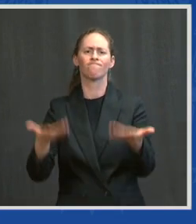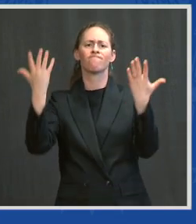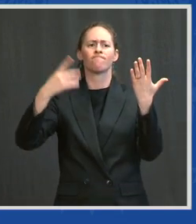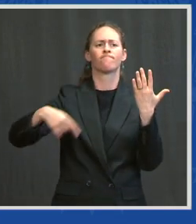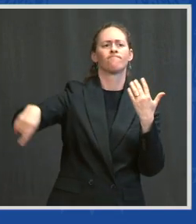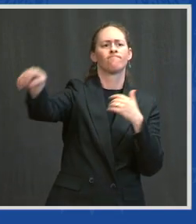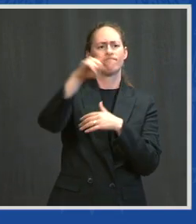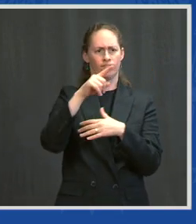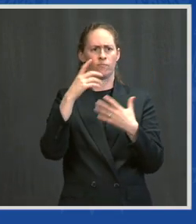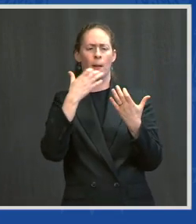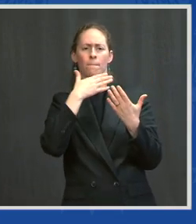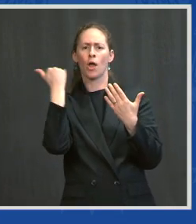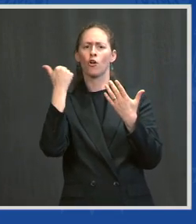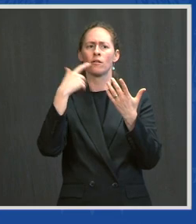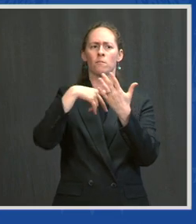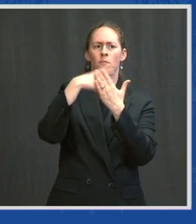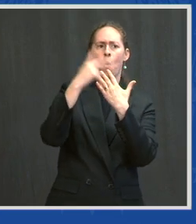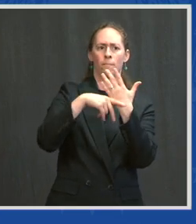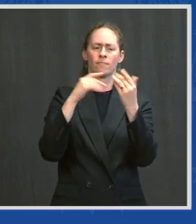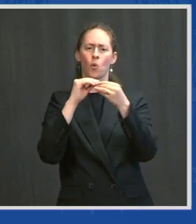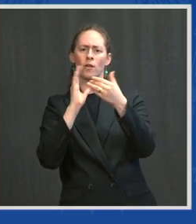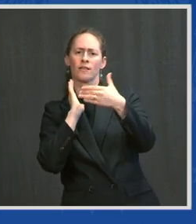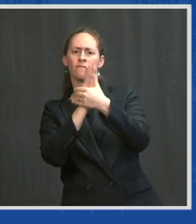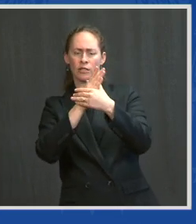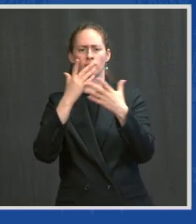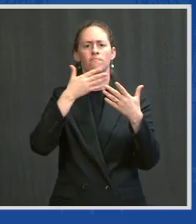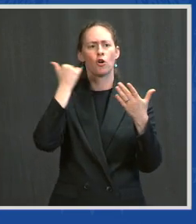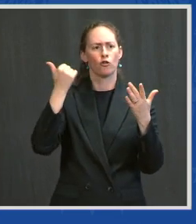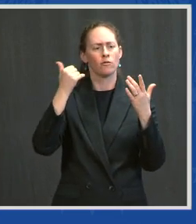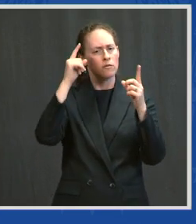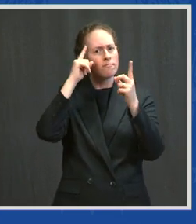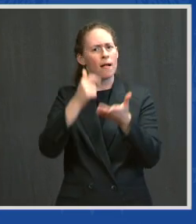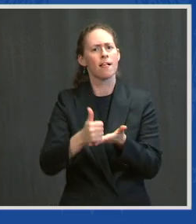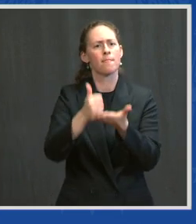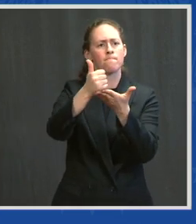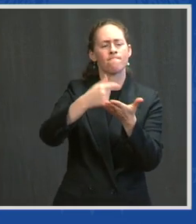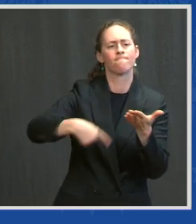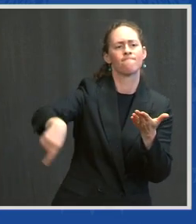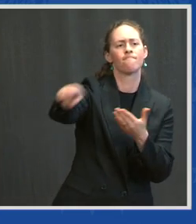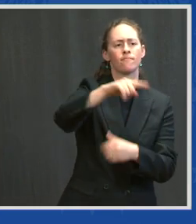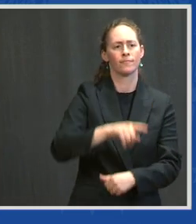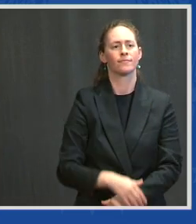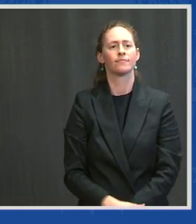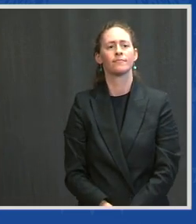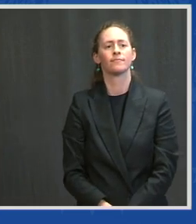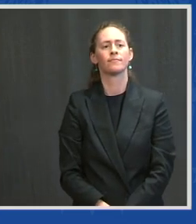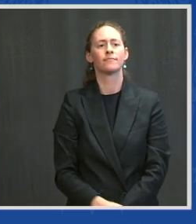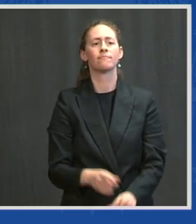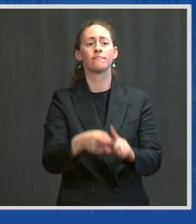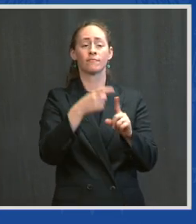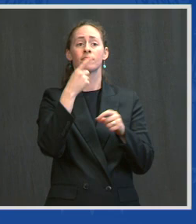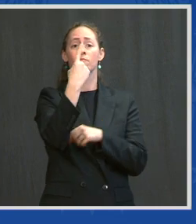And Mayor Steve Allender of Rapid City, South Dakota -- a Republican and a former chief of police himself --